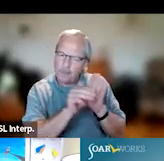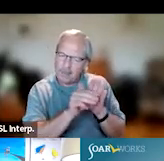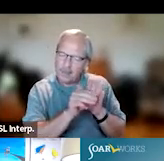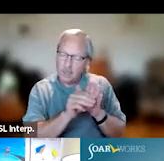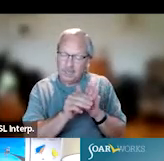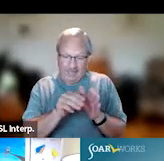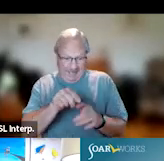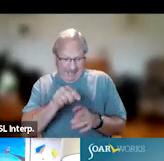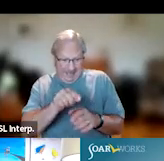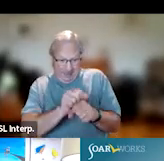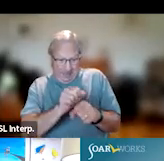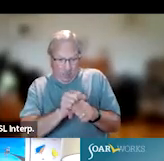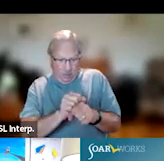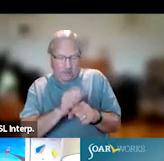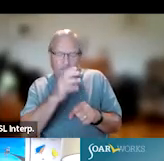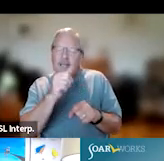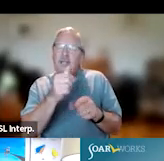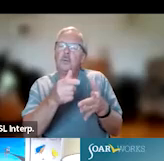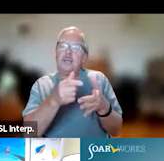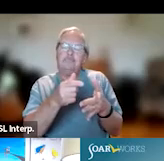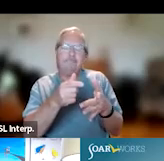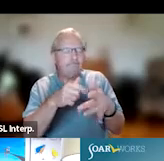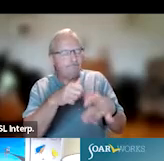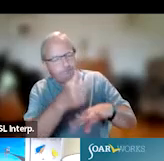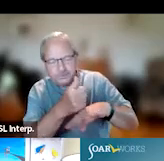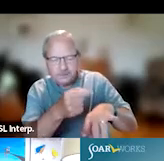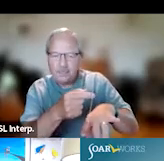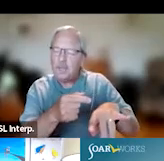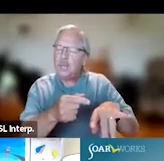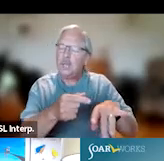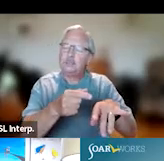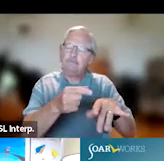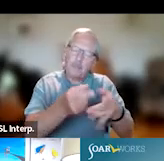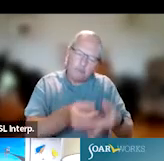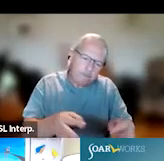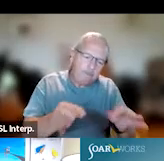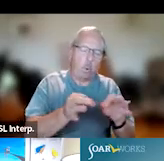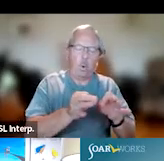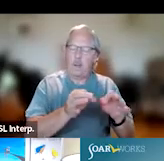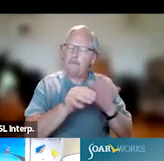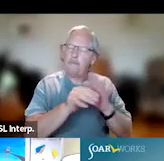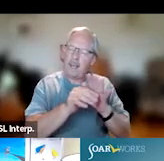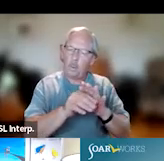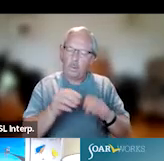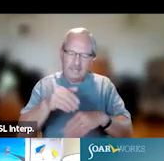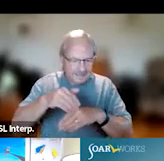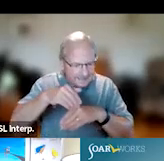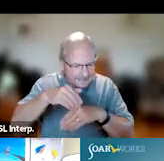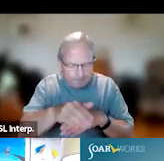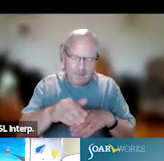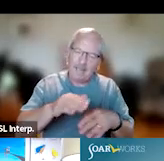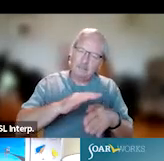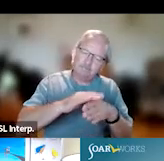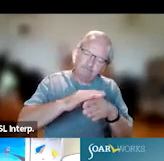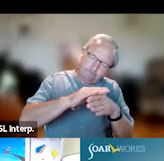the SOAR critical components. SOAR works because we submit complete quality applications.